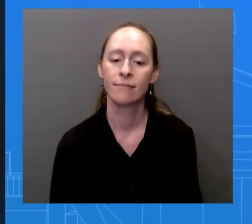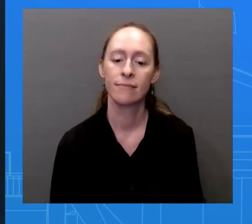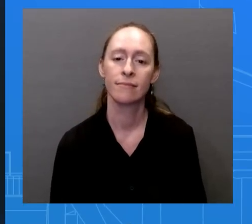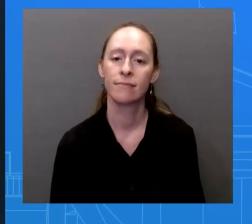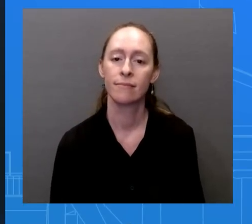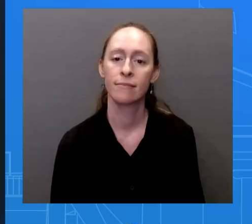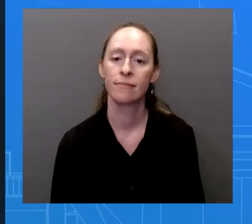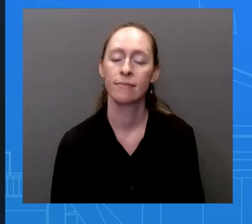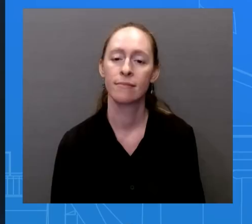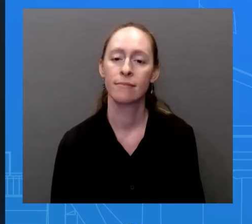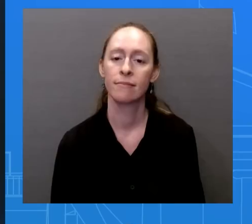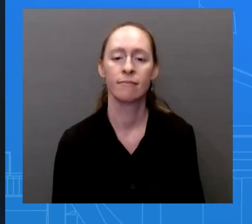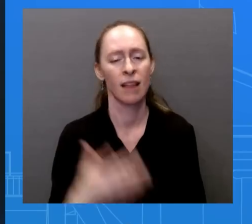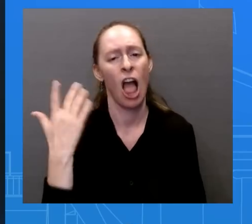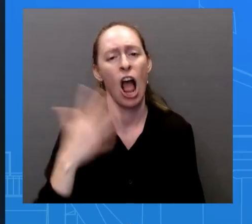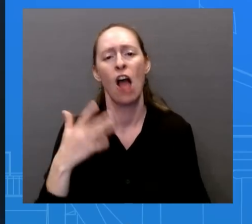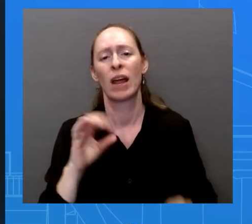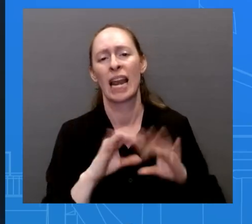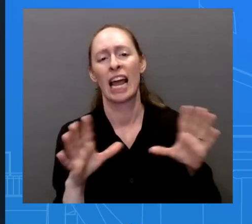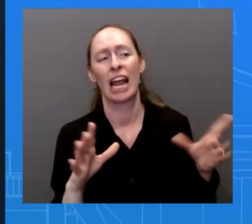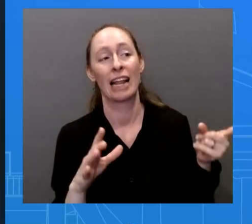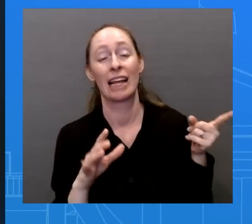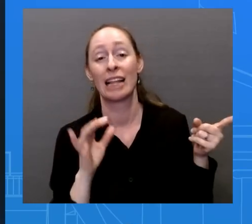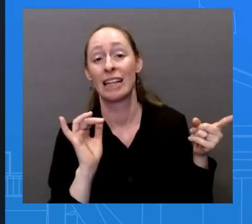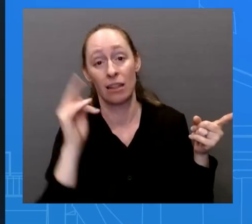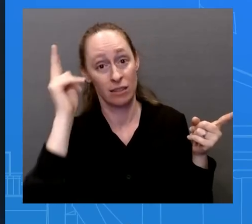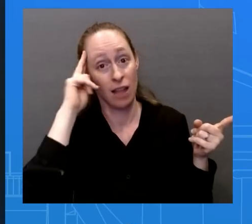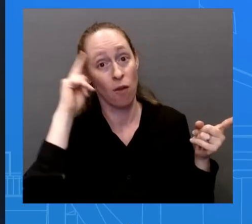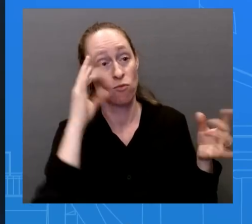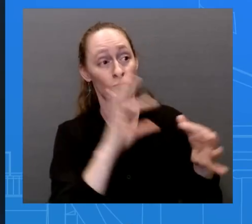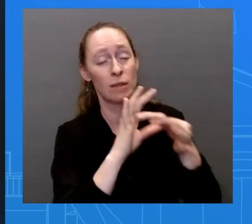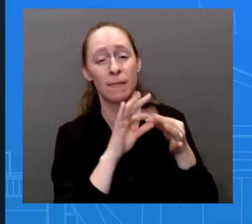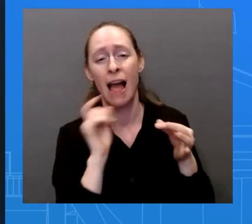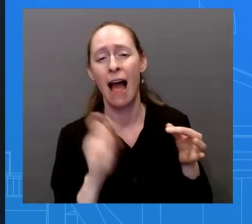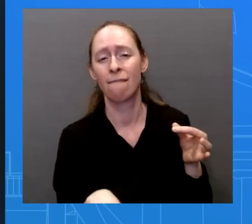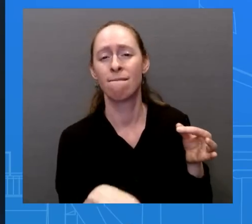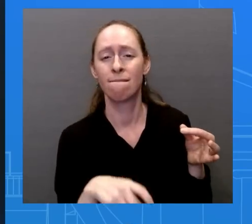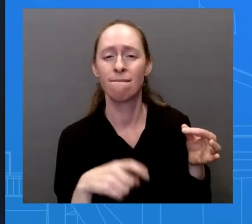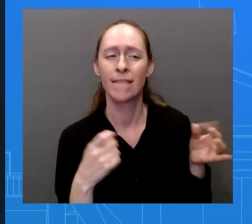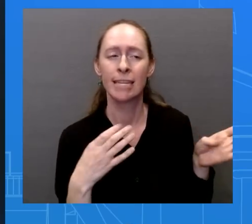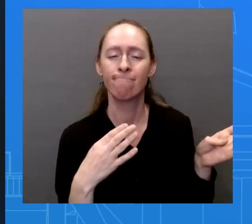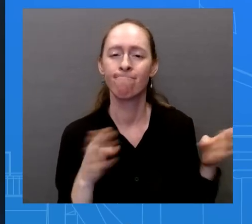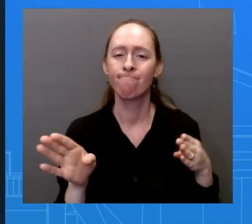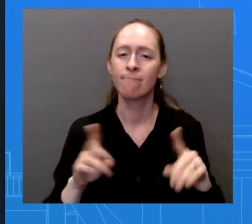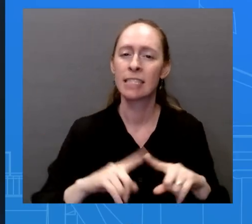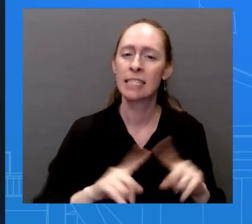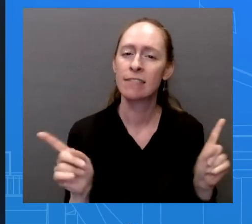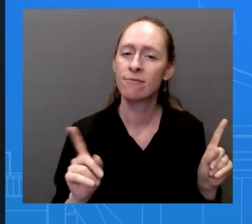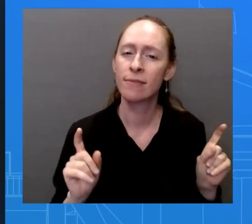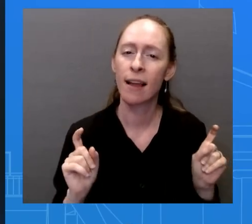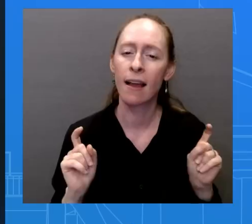This is something that he has said for some time. And because of their action -- they took this action just last week,